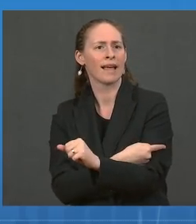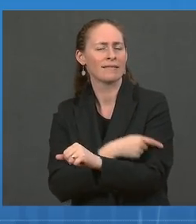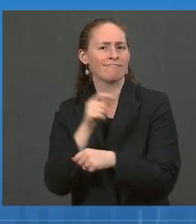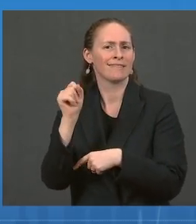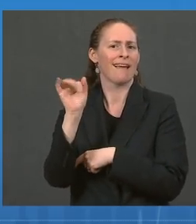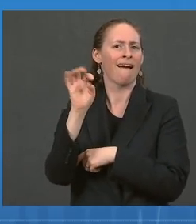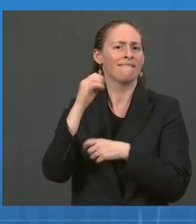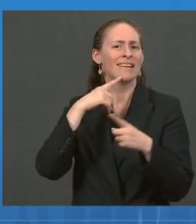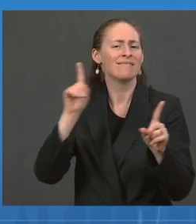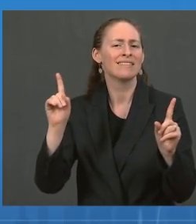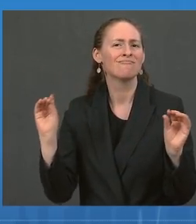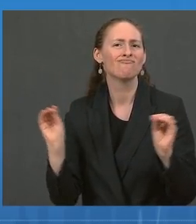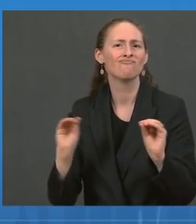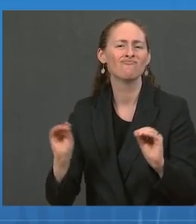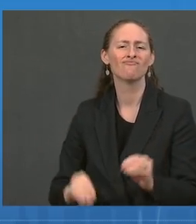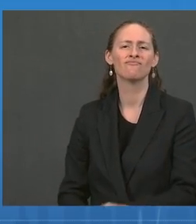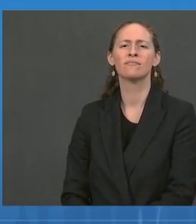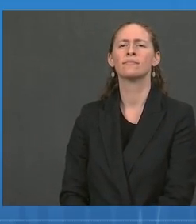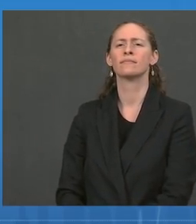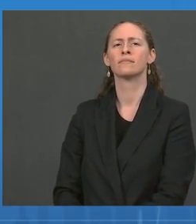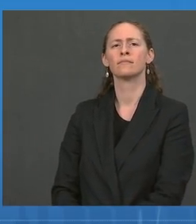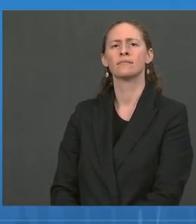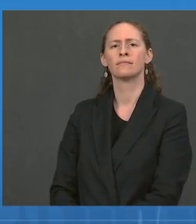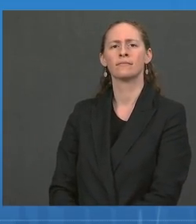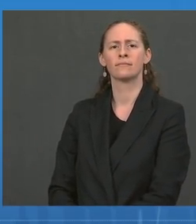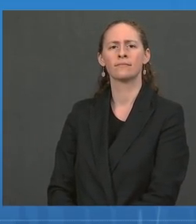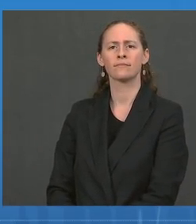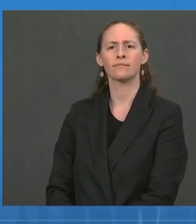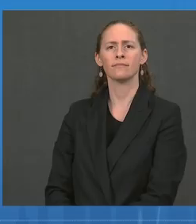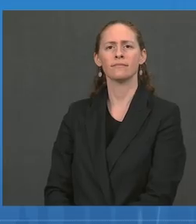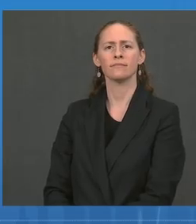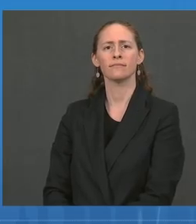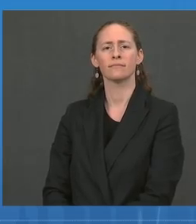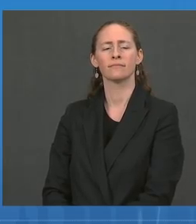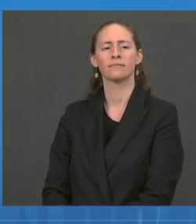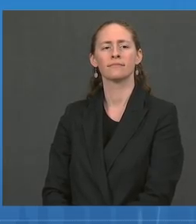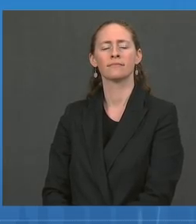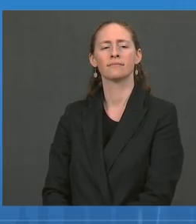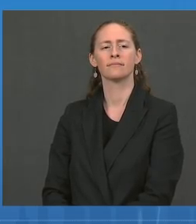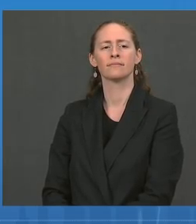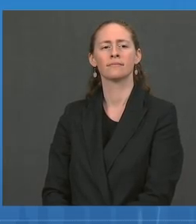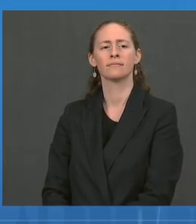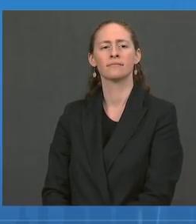And so if you look now, I've entitled this slide: "Vaccinations in the United States: